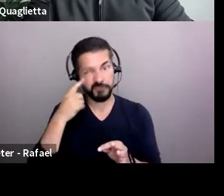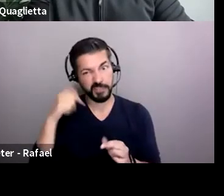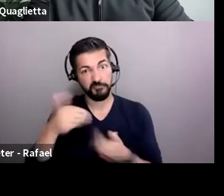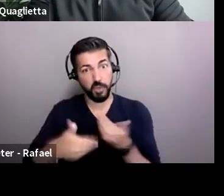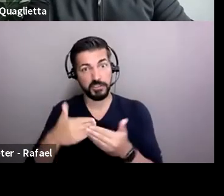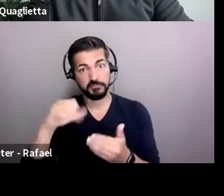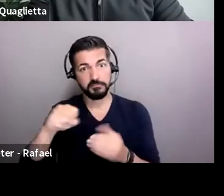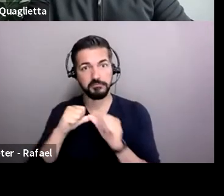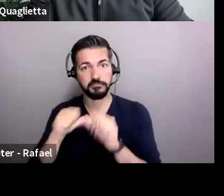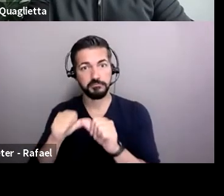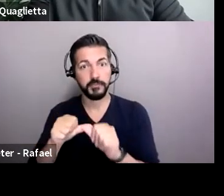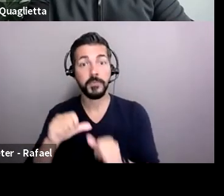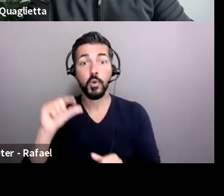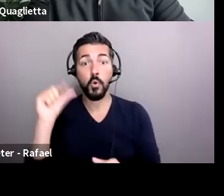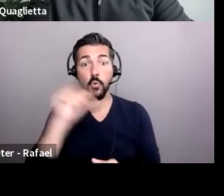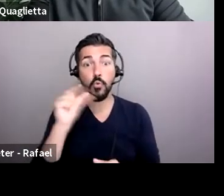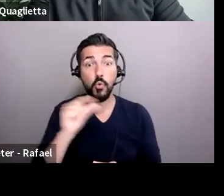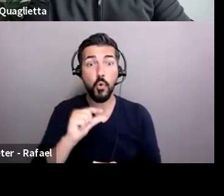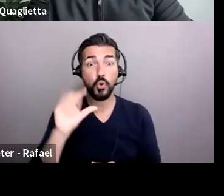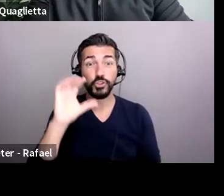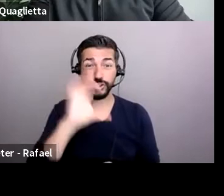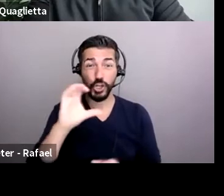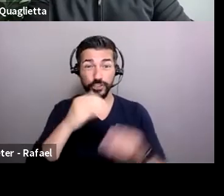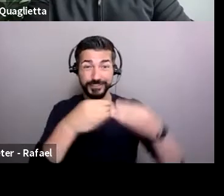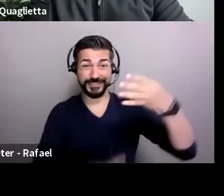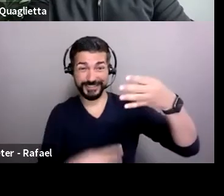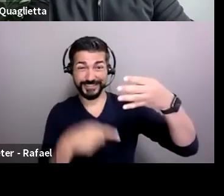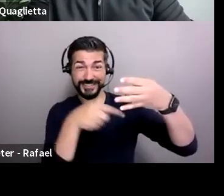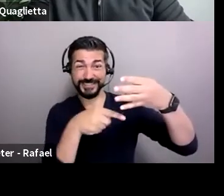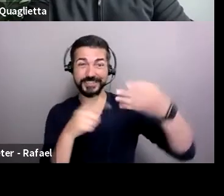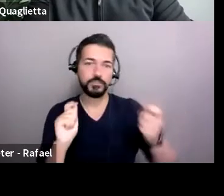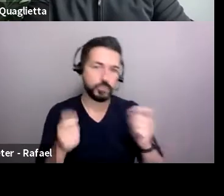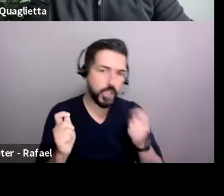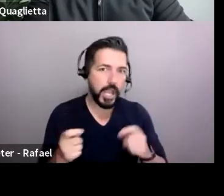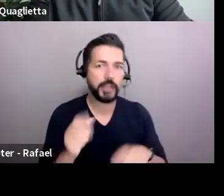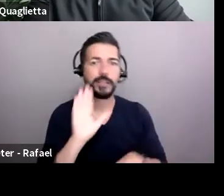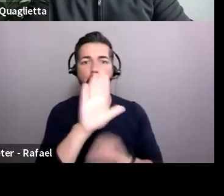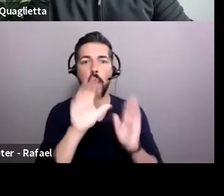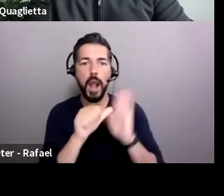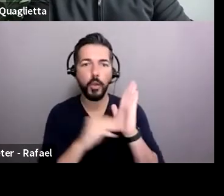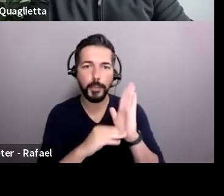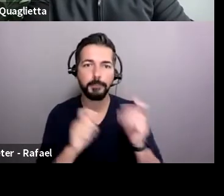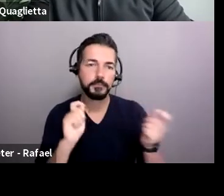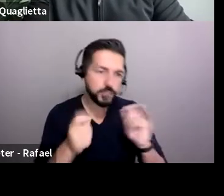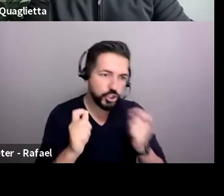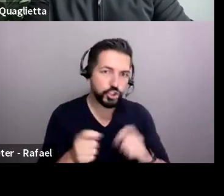The Google search results are always changing. The Google algorithm is always changing. The competition is always changing, even if you're not doing